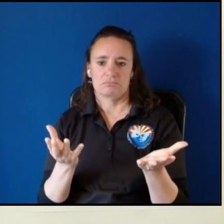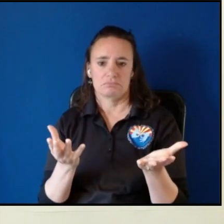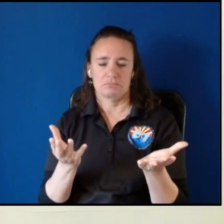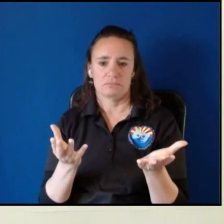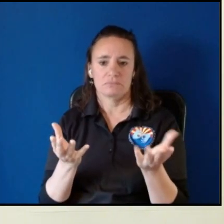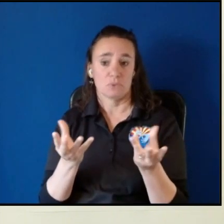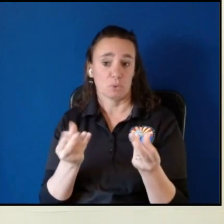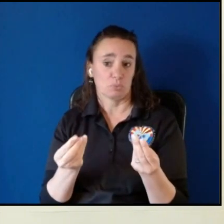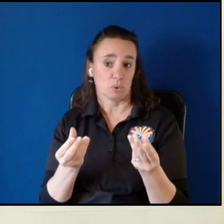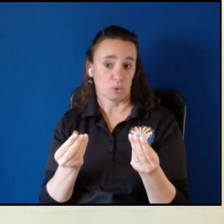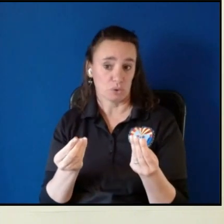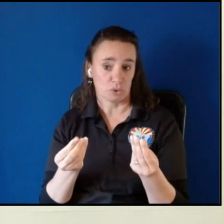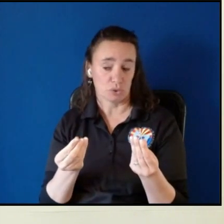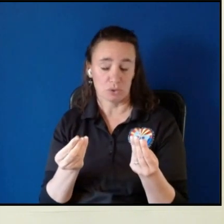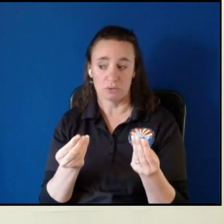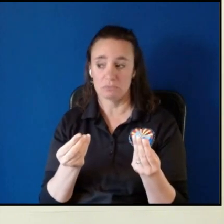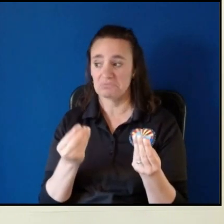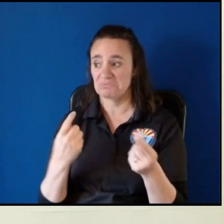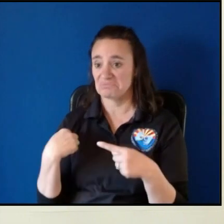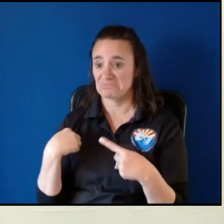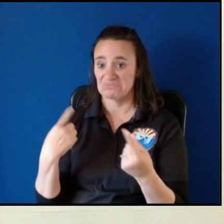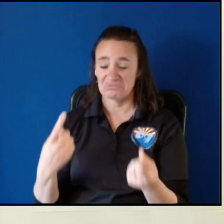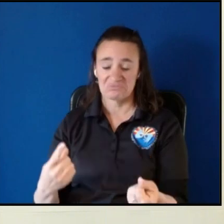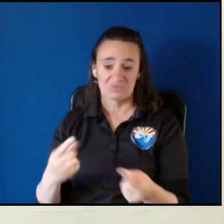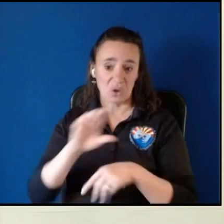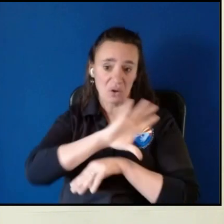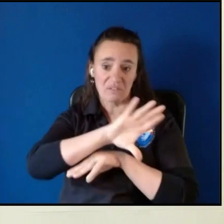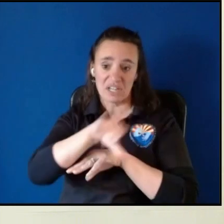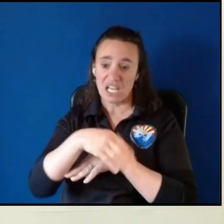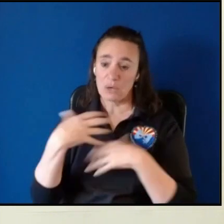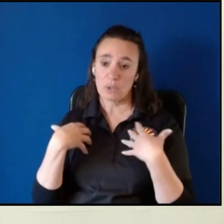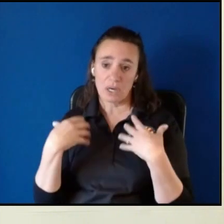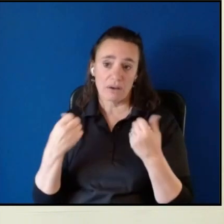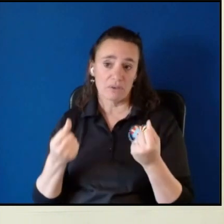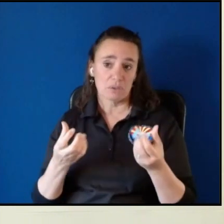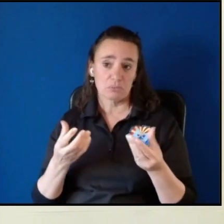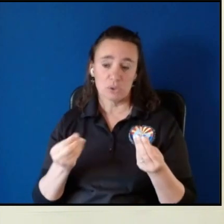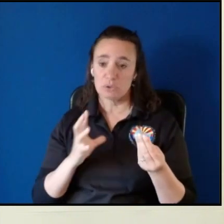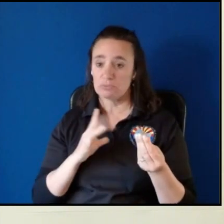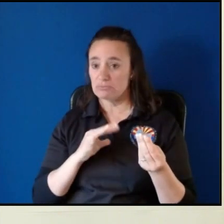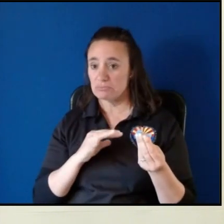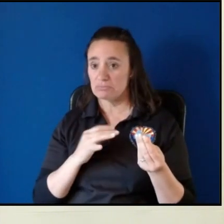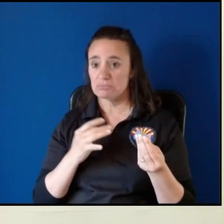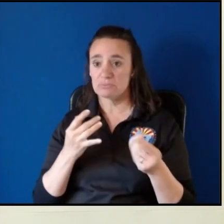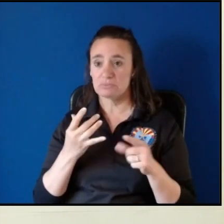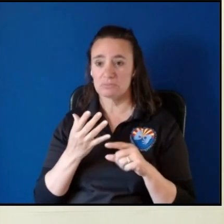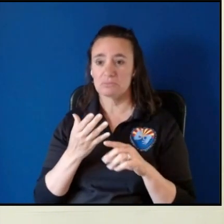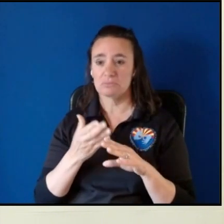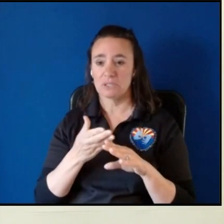had great overnight recoveries you know before I got here. Well, I've been here a long time, but then I left and I came back.